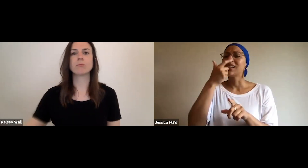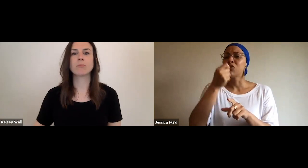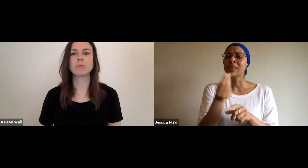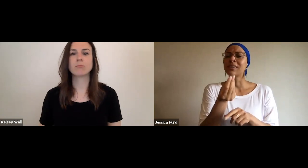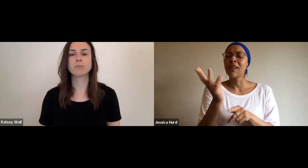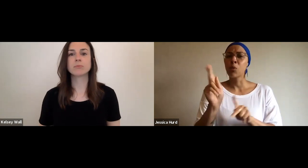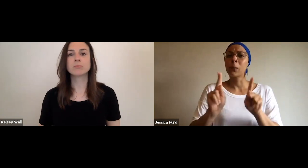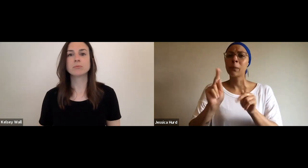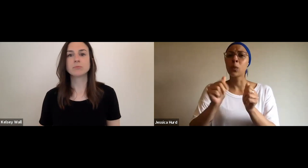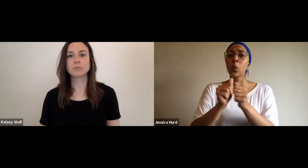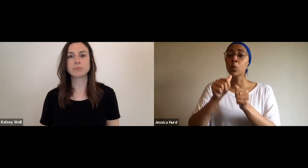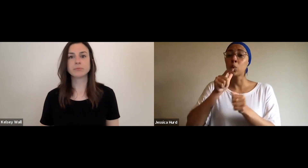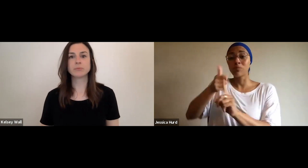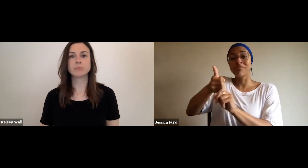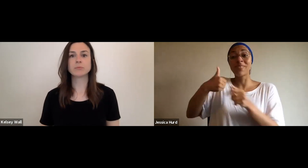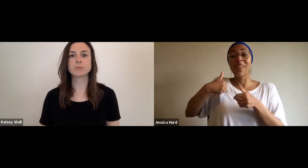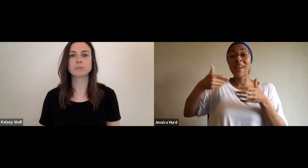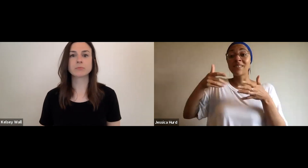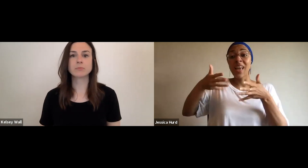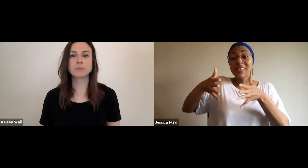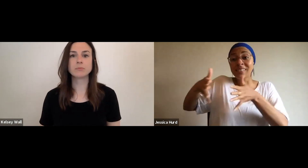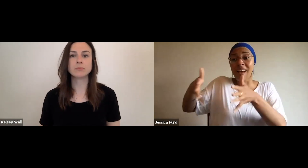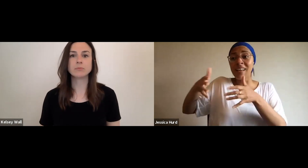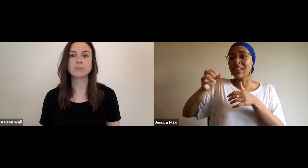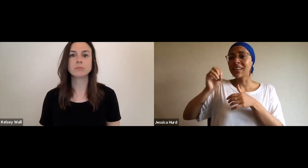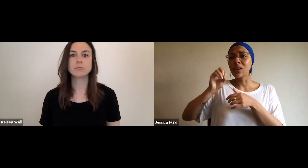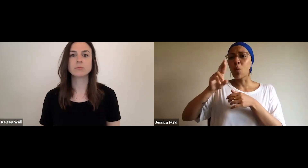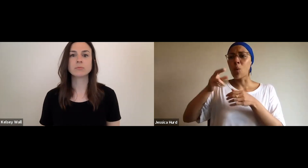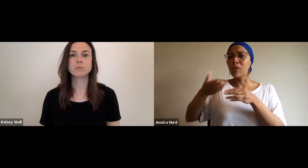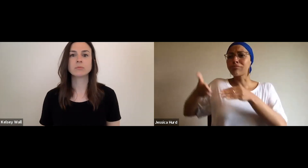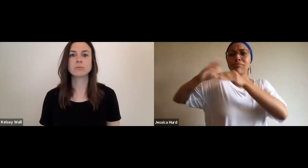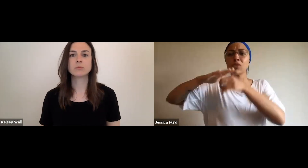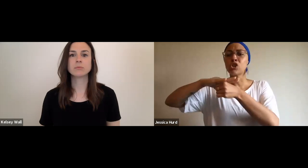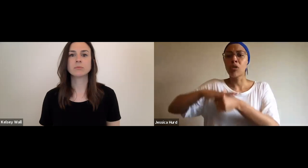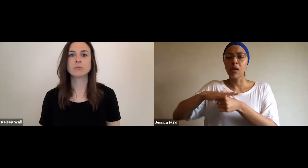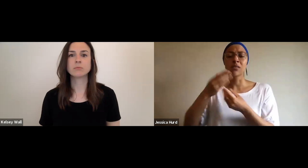when--the stress of wearing a mask. There are some people who have anxiety